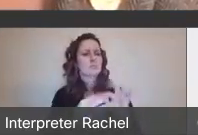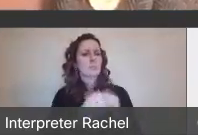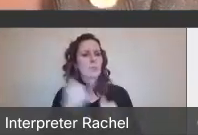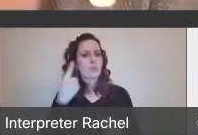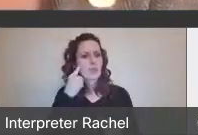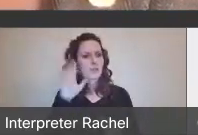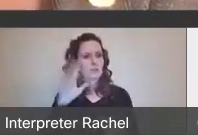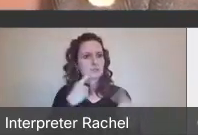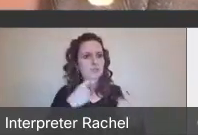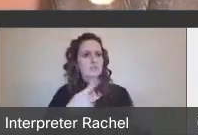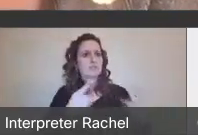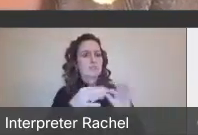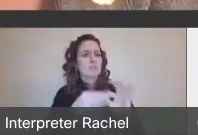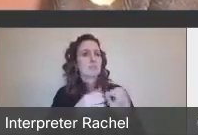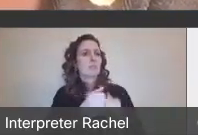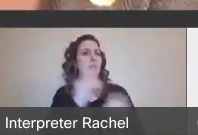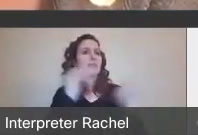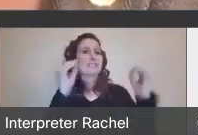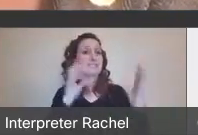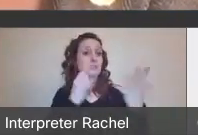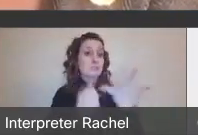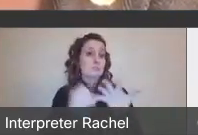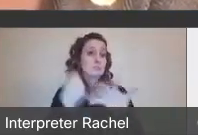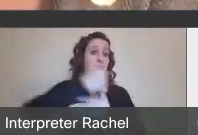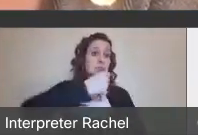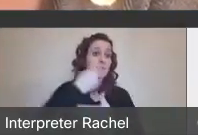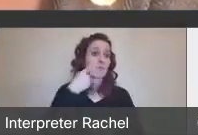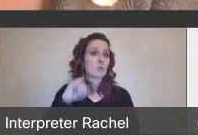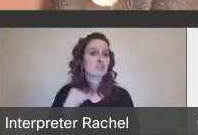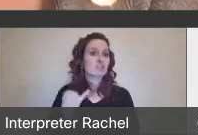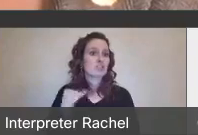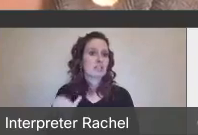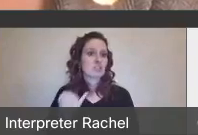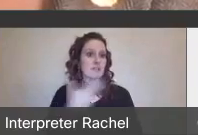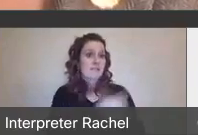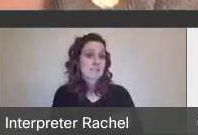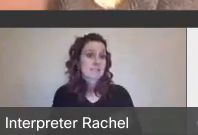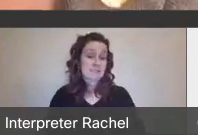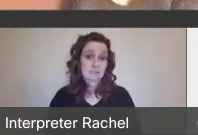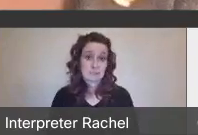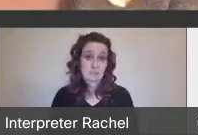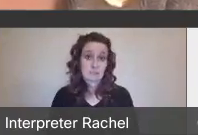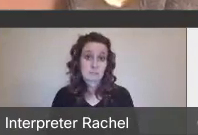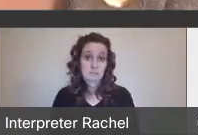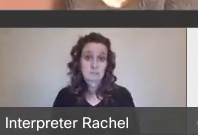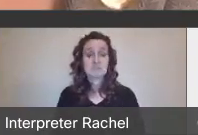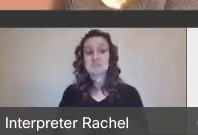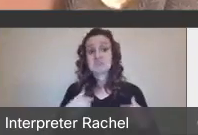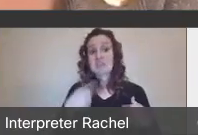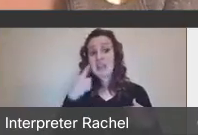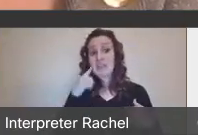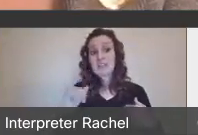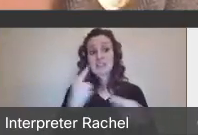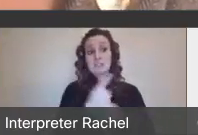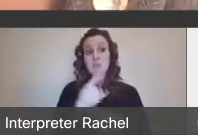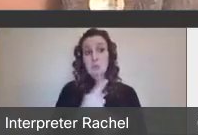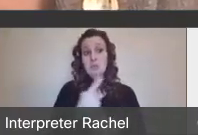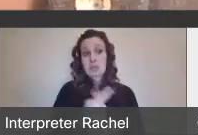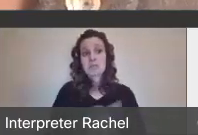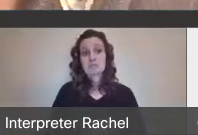teachers being prioritized for the J&J vaccine?" [Commissioner Arkoosh] I think that's appropriate. For those of you that